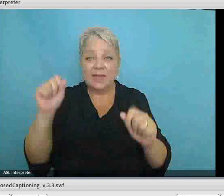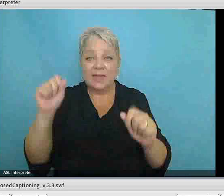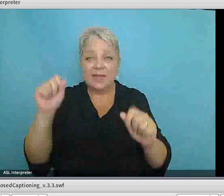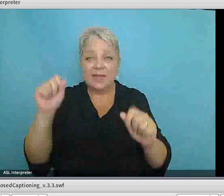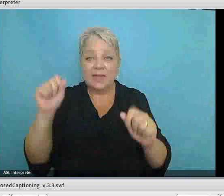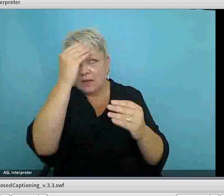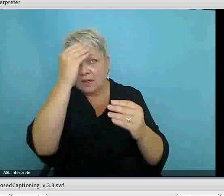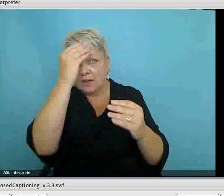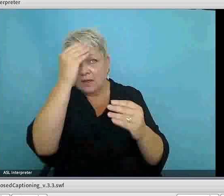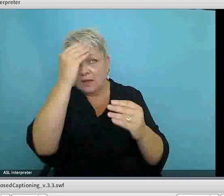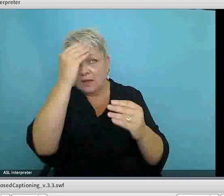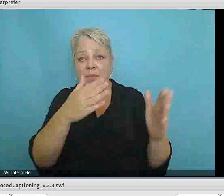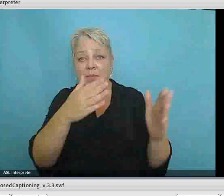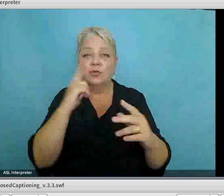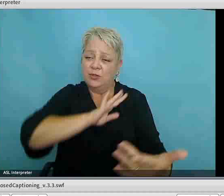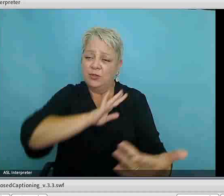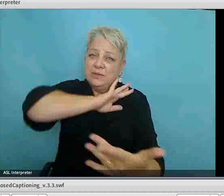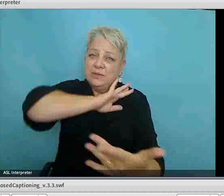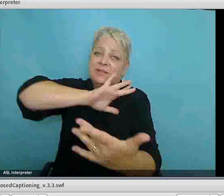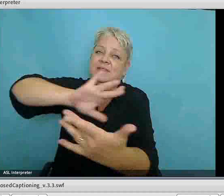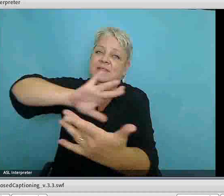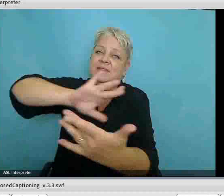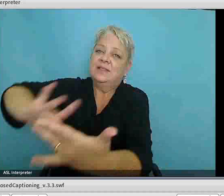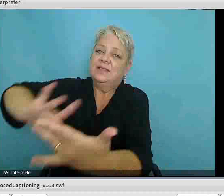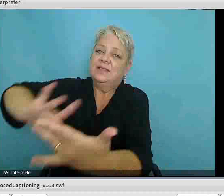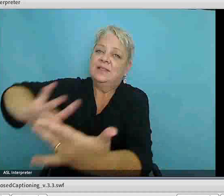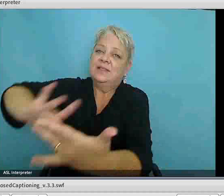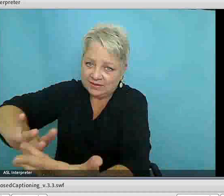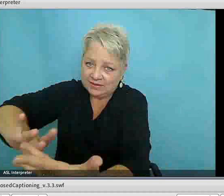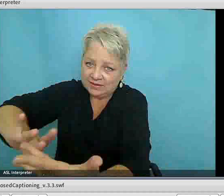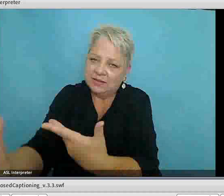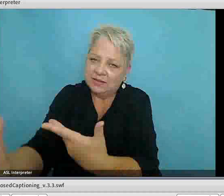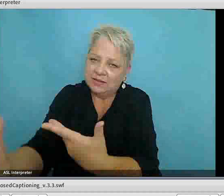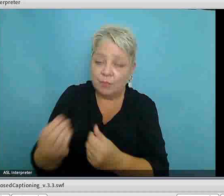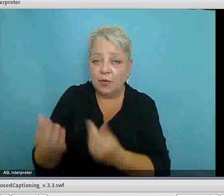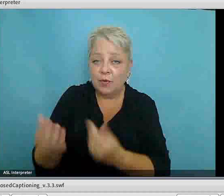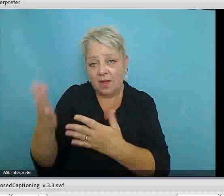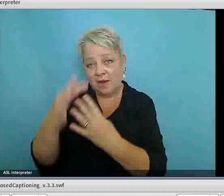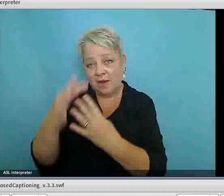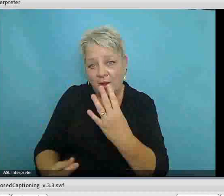options for them to be engaged and brought into the healthcare system if -- to the extent